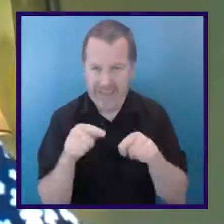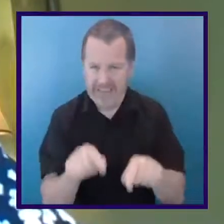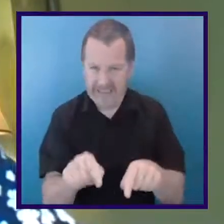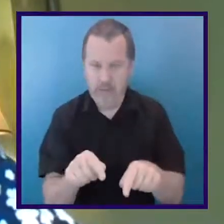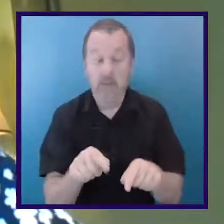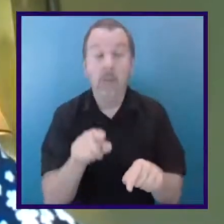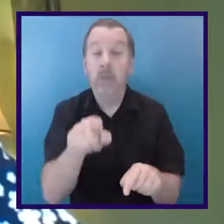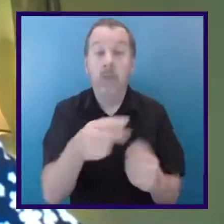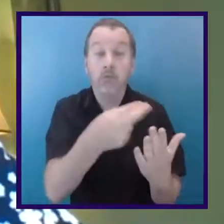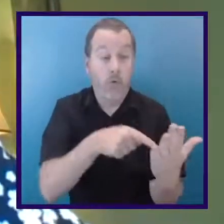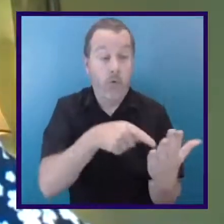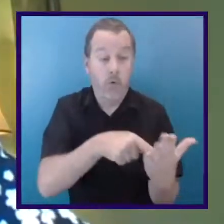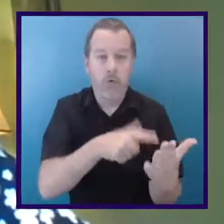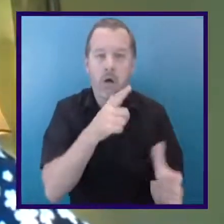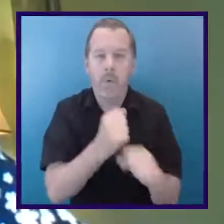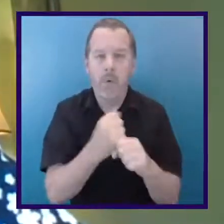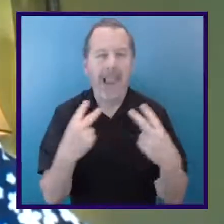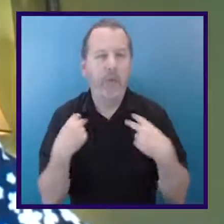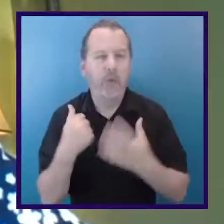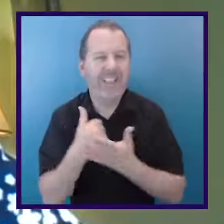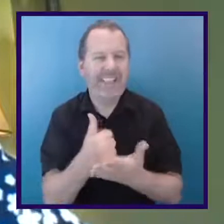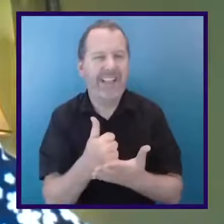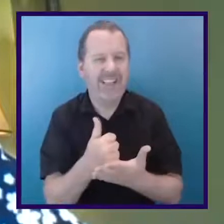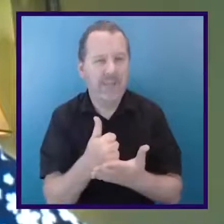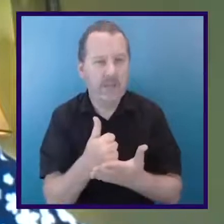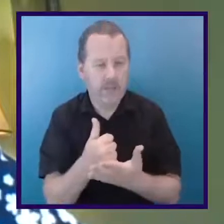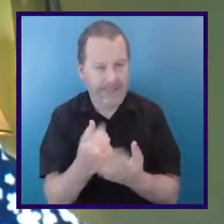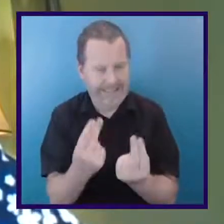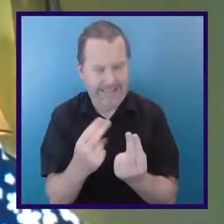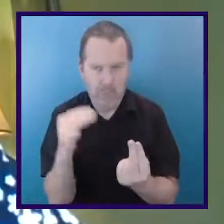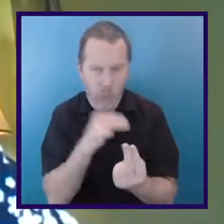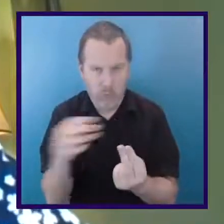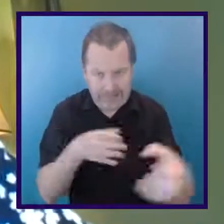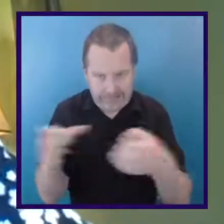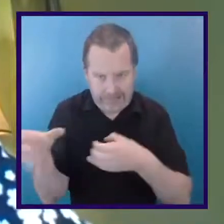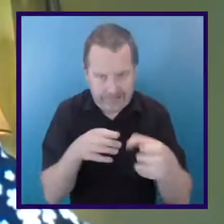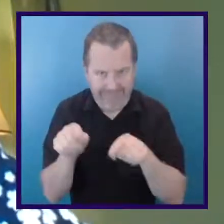The report mentions the important role of language assistants in schools.